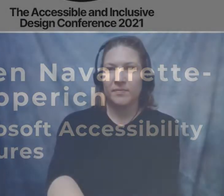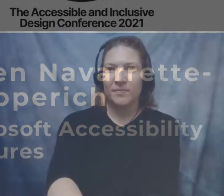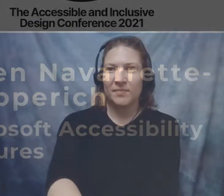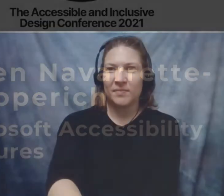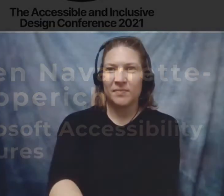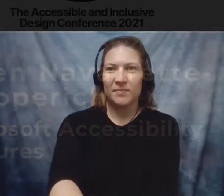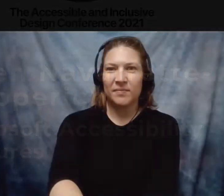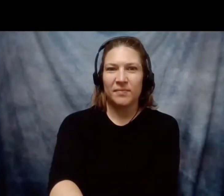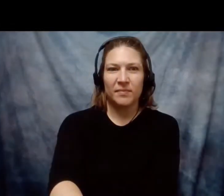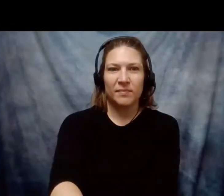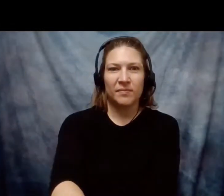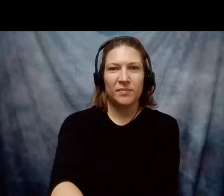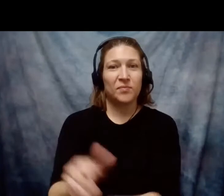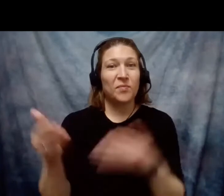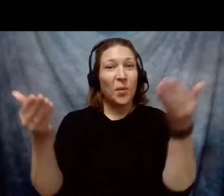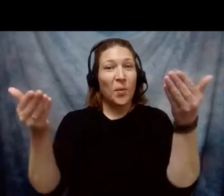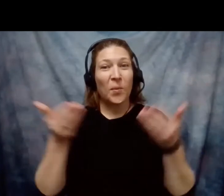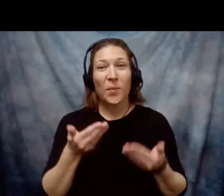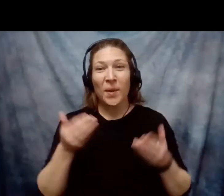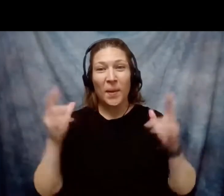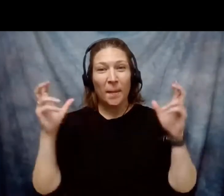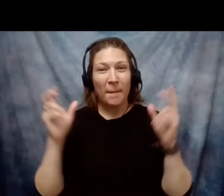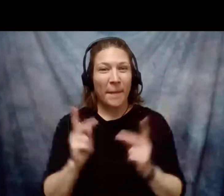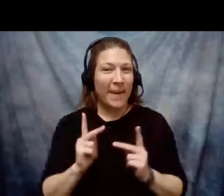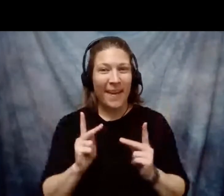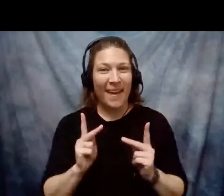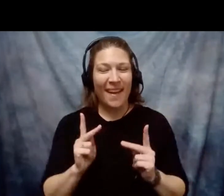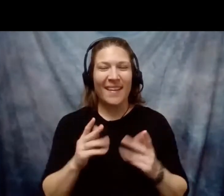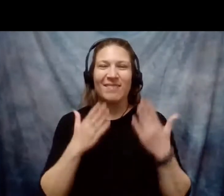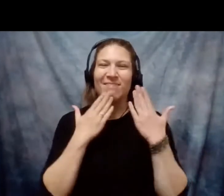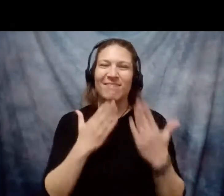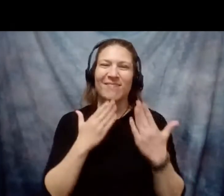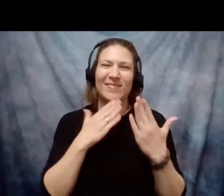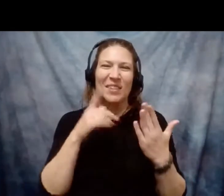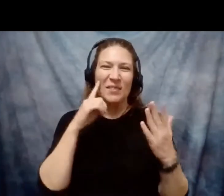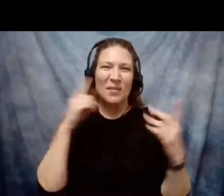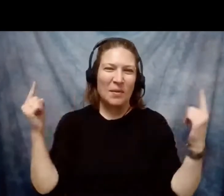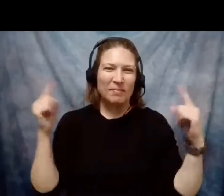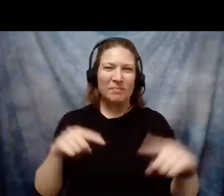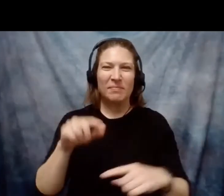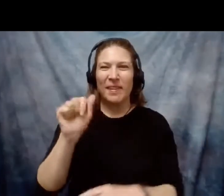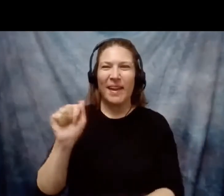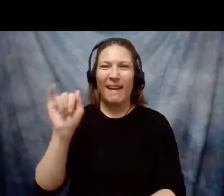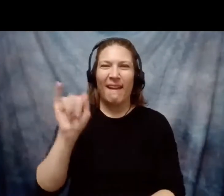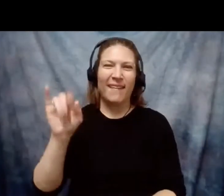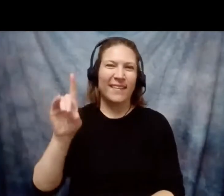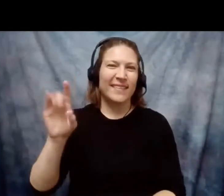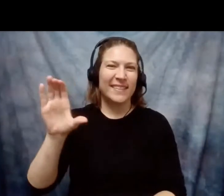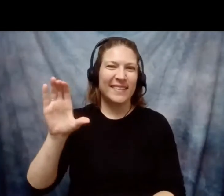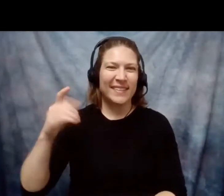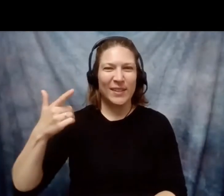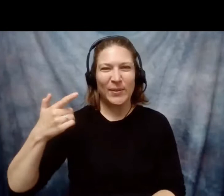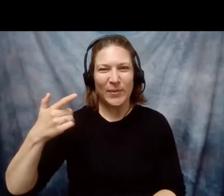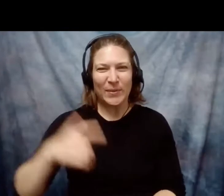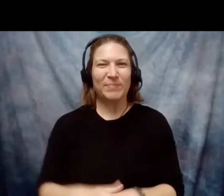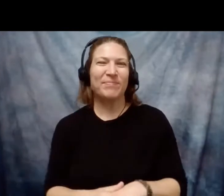okay welcome back everybody thanks again for joining us at aidc21 we have last i checked